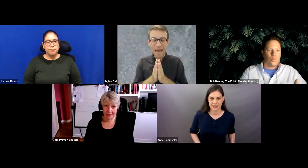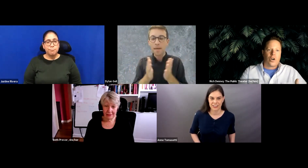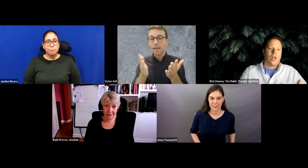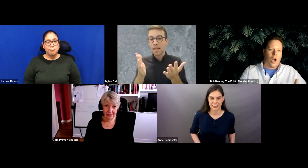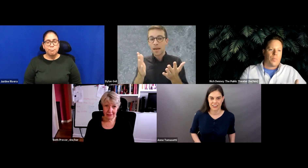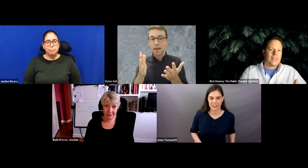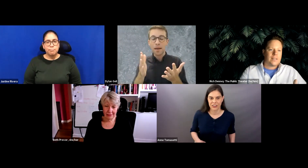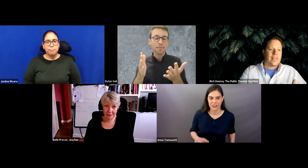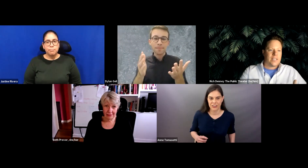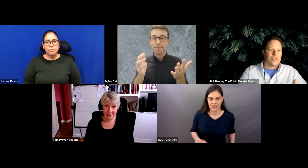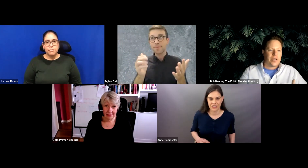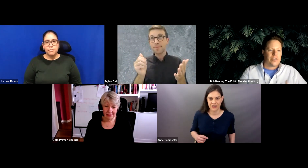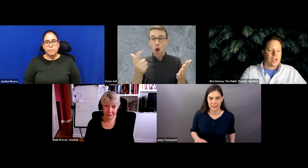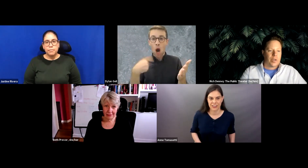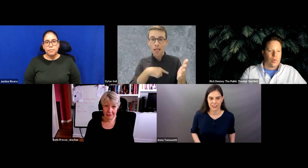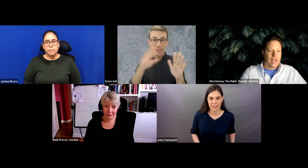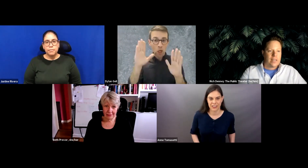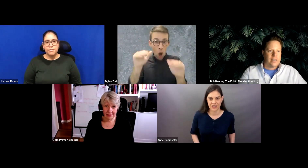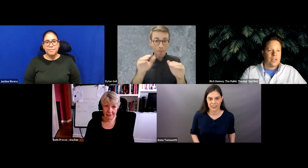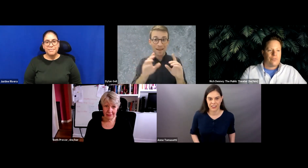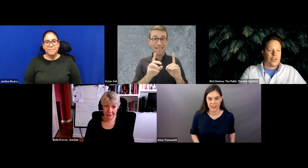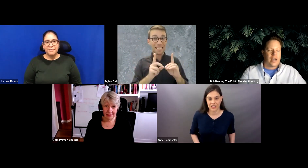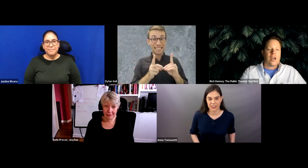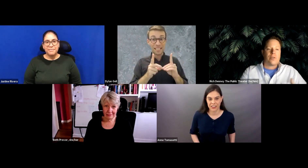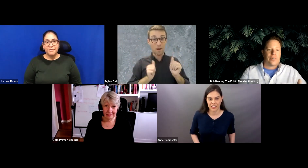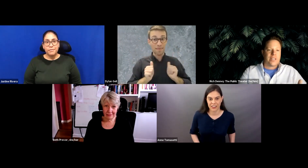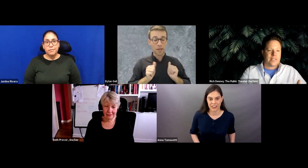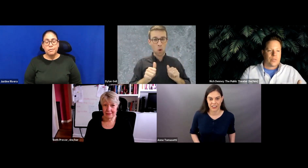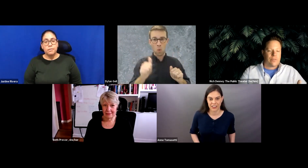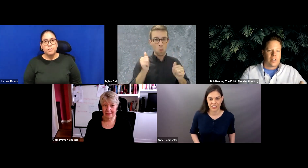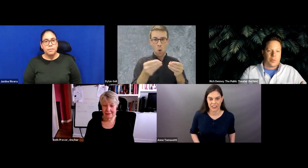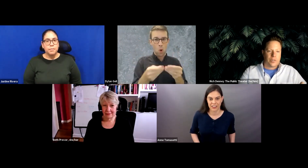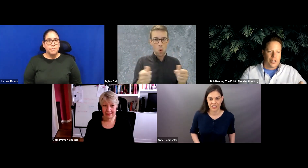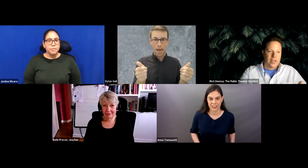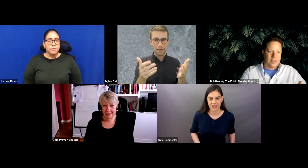We're all hoping that digital theatre is not going away for a number of reasons as we feel comfortable returning into